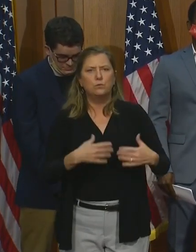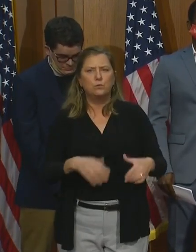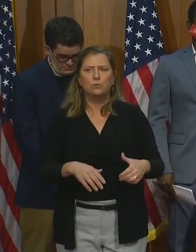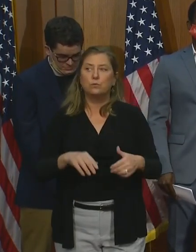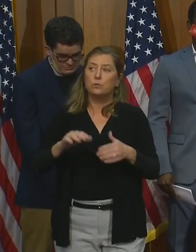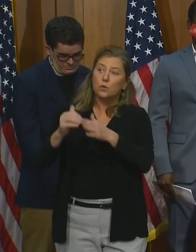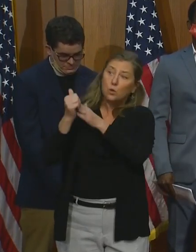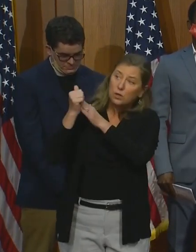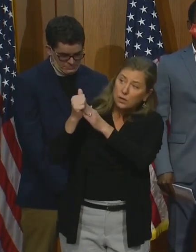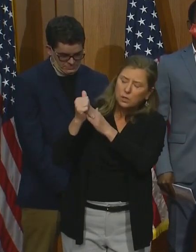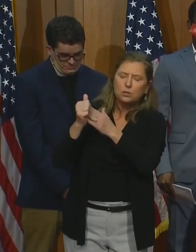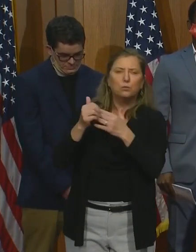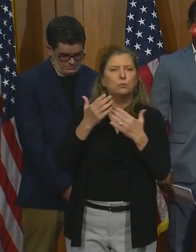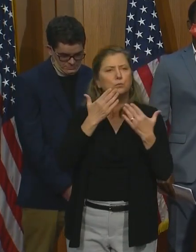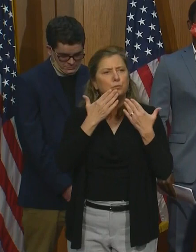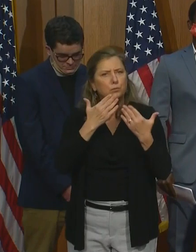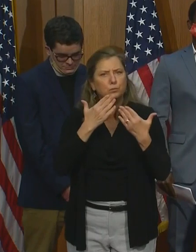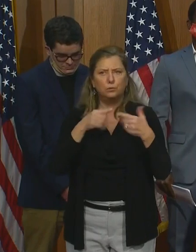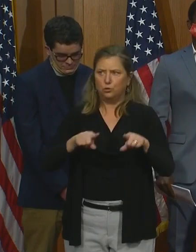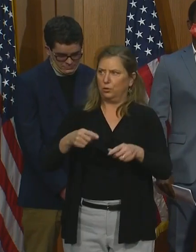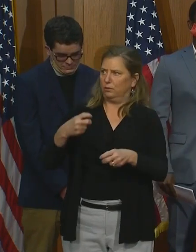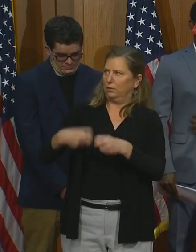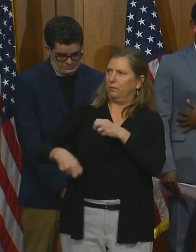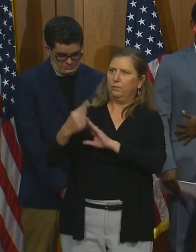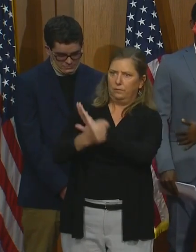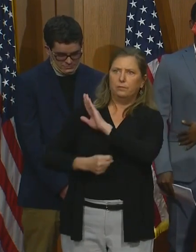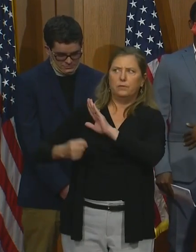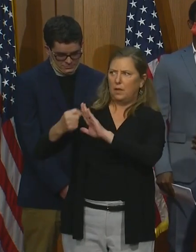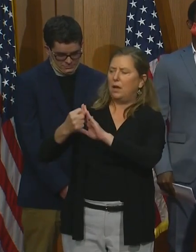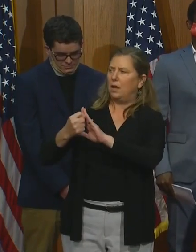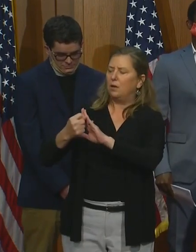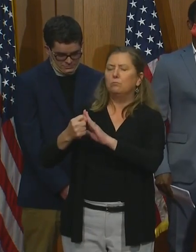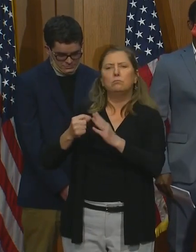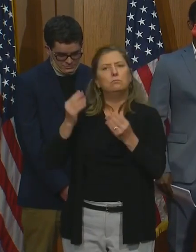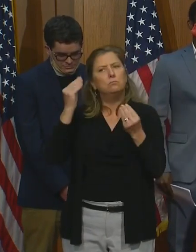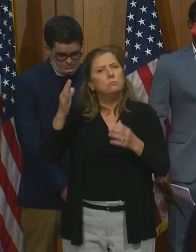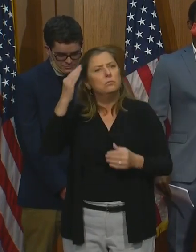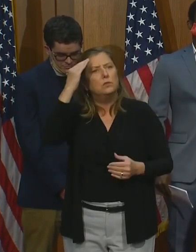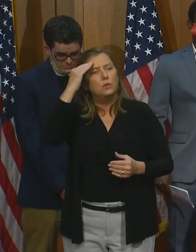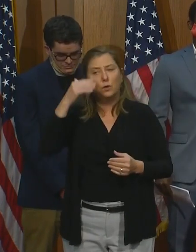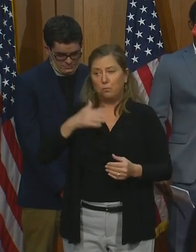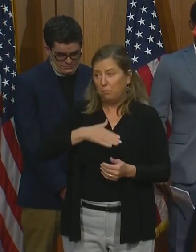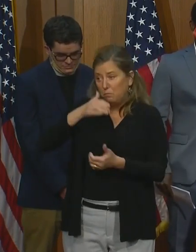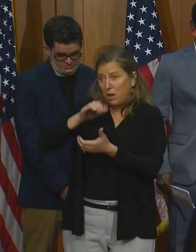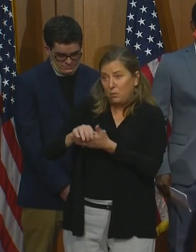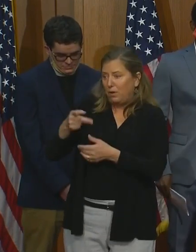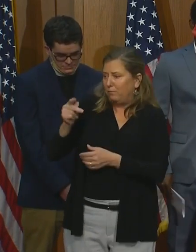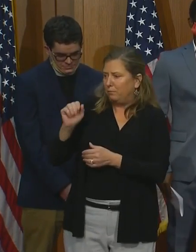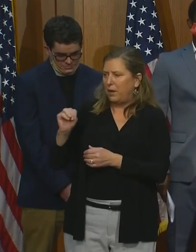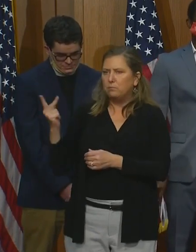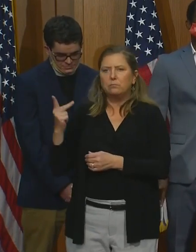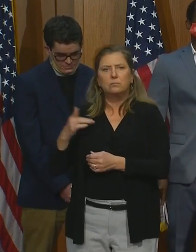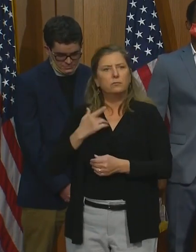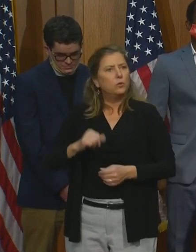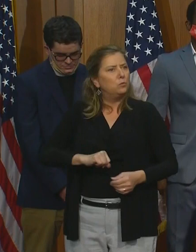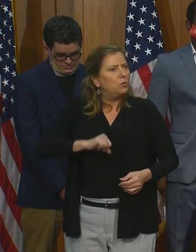POWERFUL WORDS- THANK YOU SO MUCH FOR YOUR YOUR LEADERSHIP- DURING DIFFICULT TIMES AND I